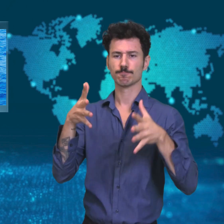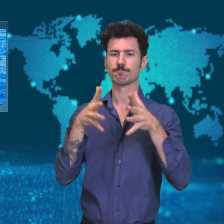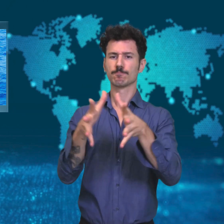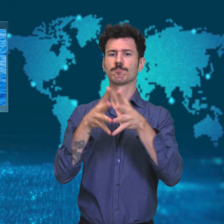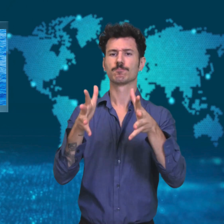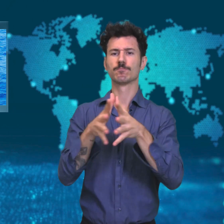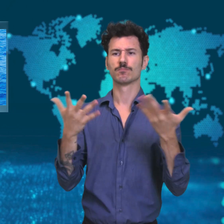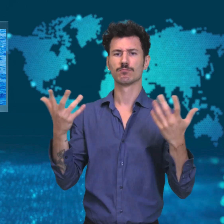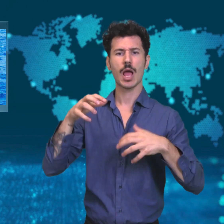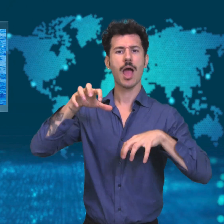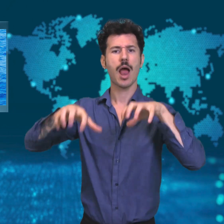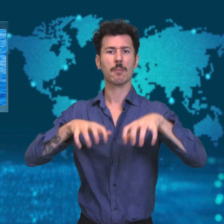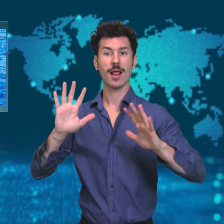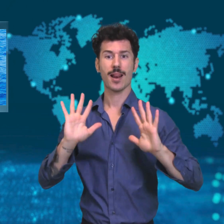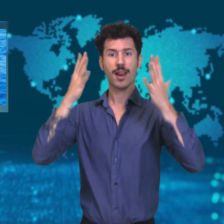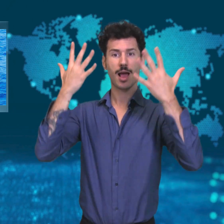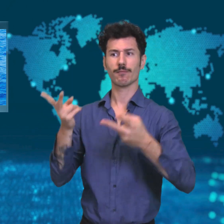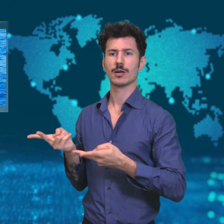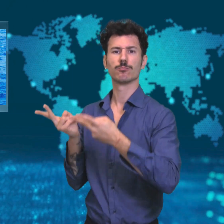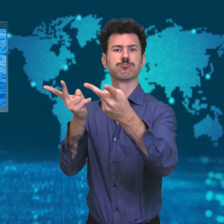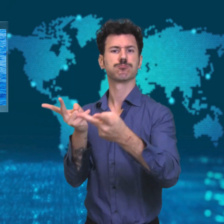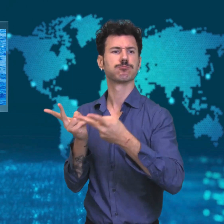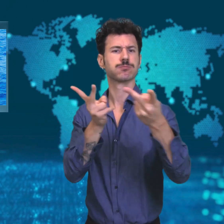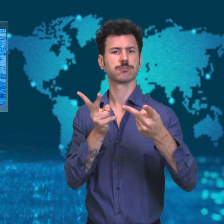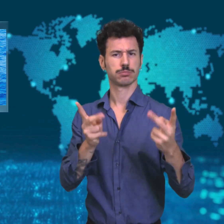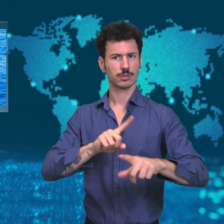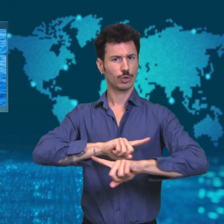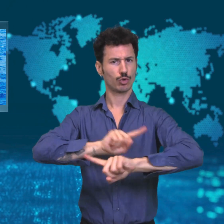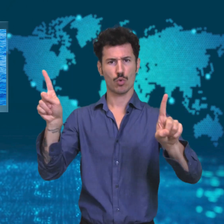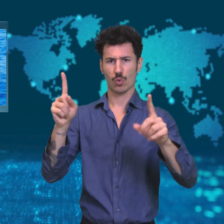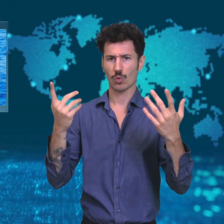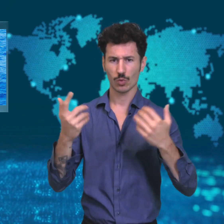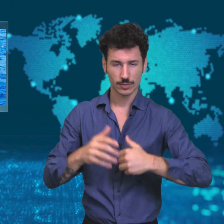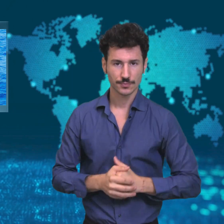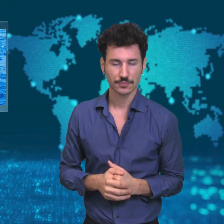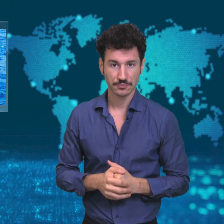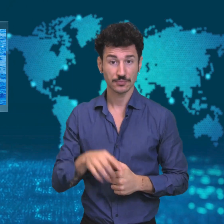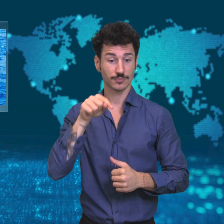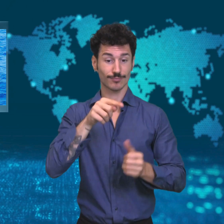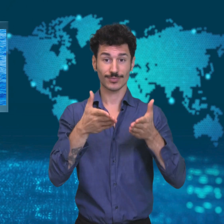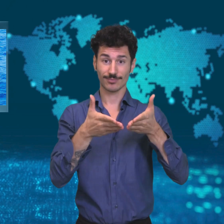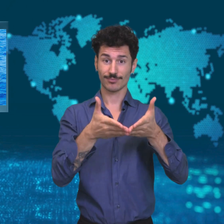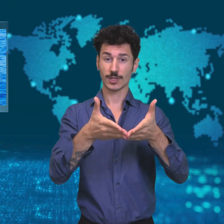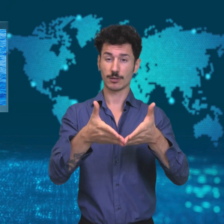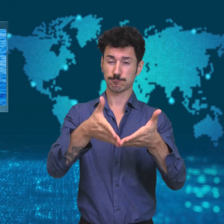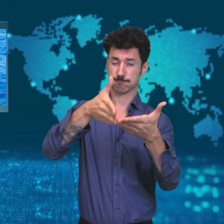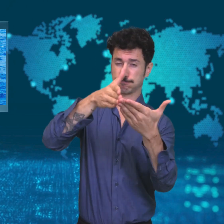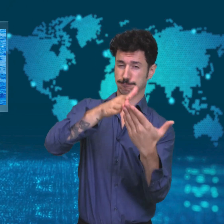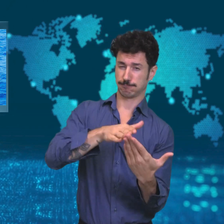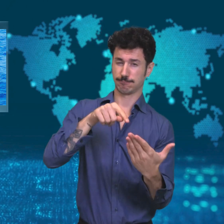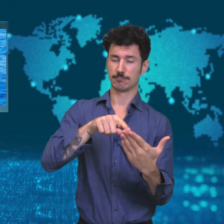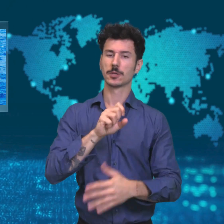An animal rights group in New Zealand said that the export of live